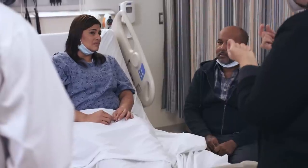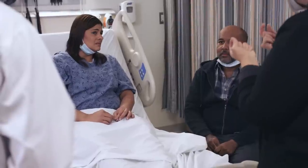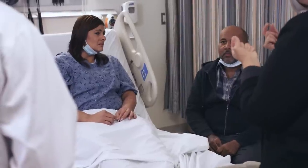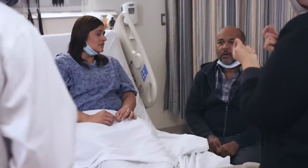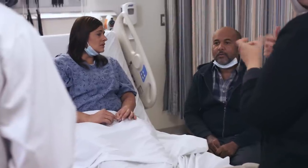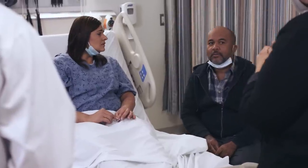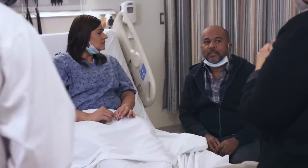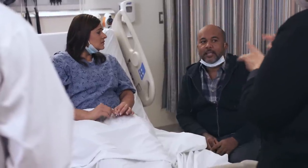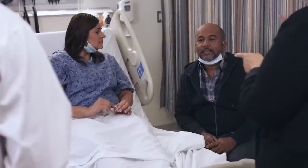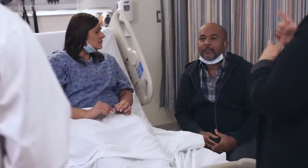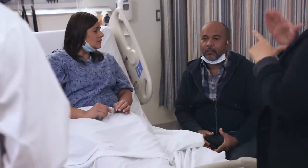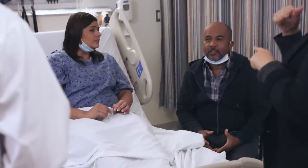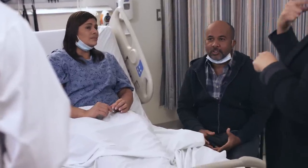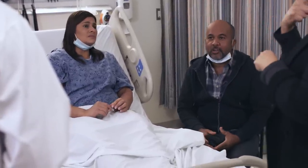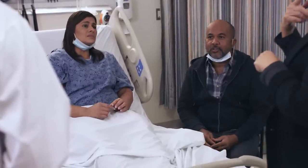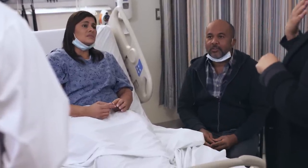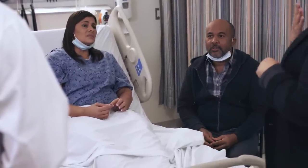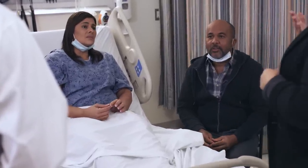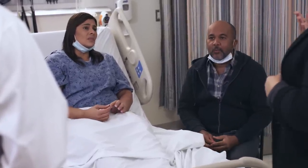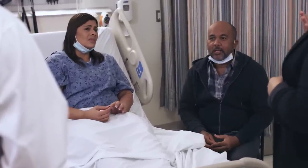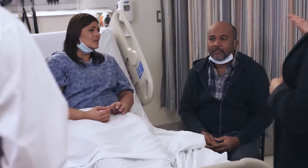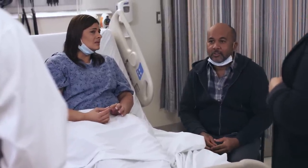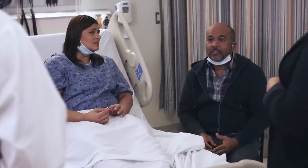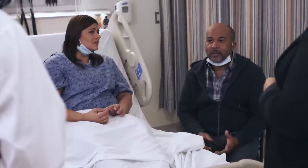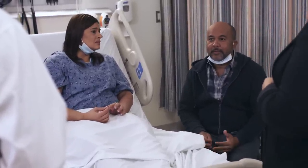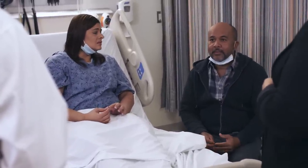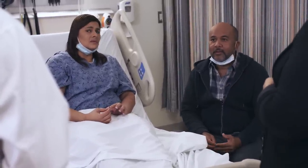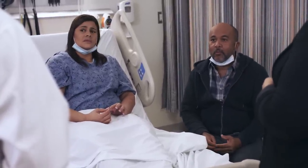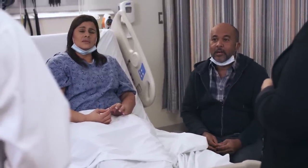Well, the last time we went to a doctor, we had two interpreters.